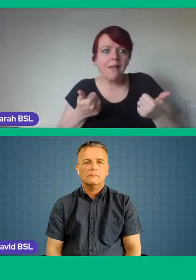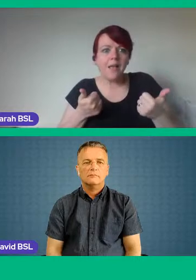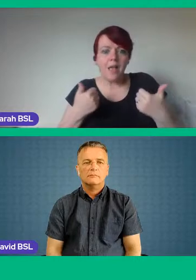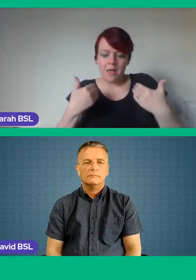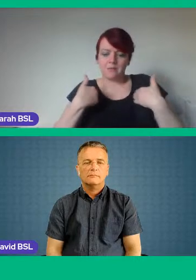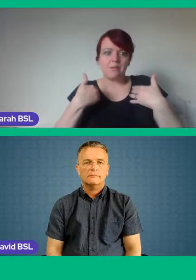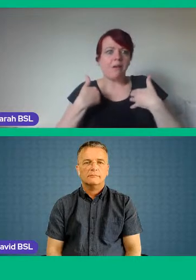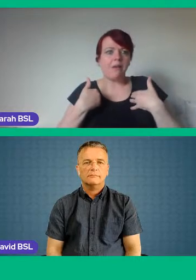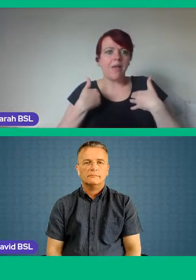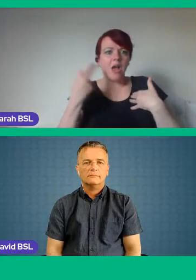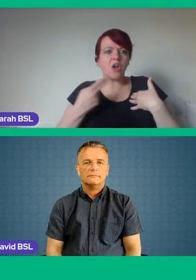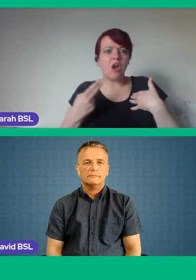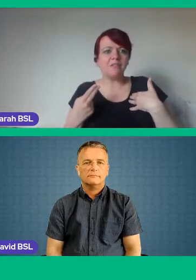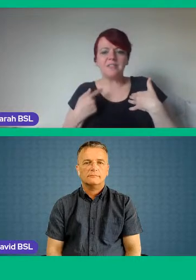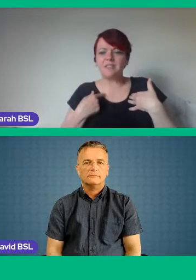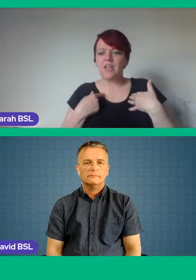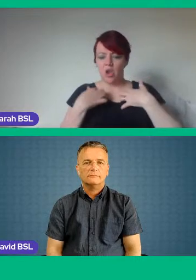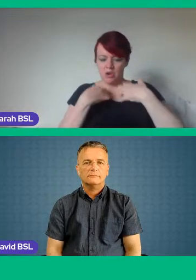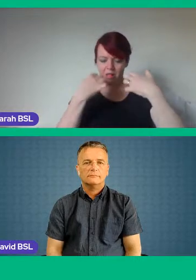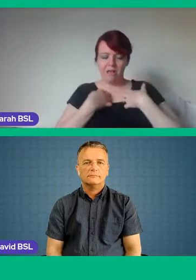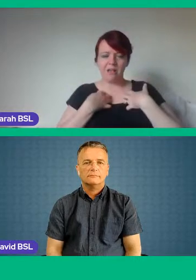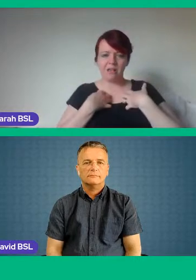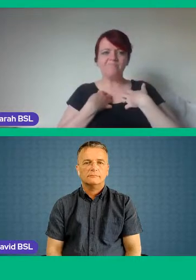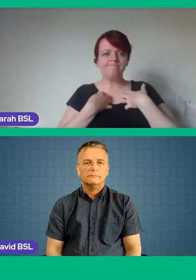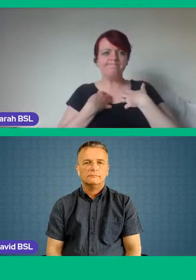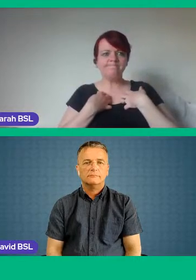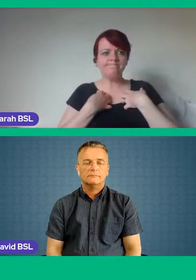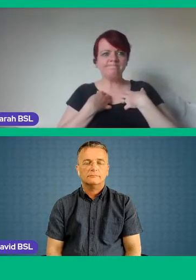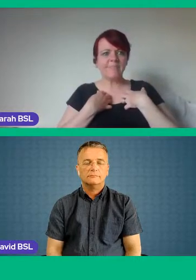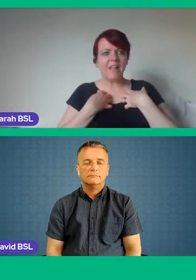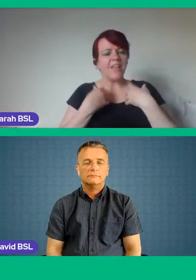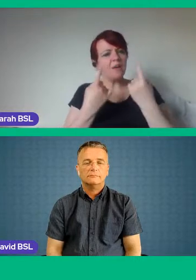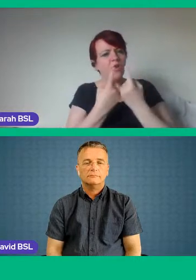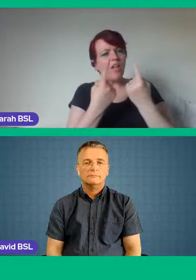And it is OK is not as to say, there was a part